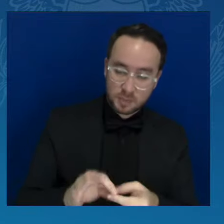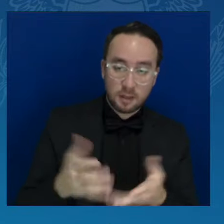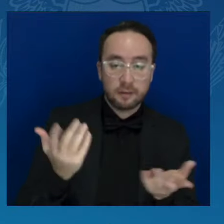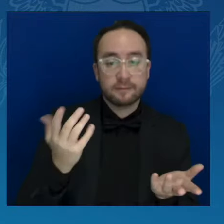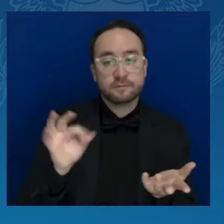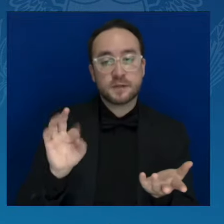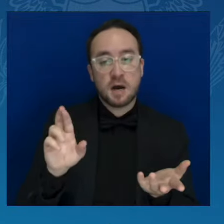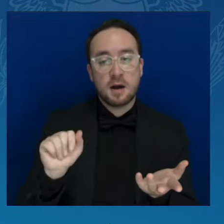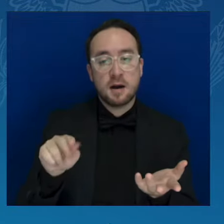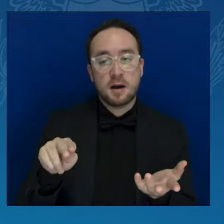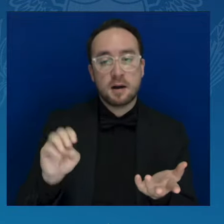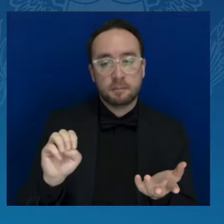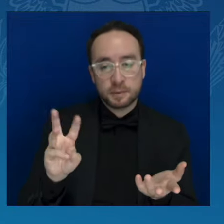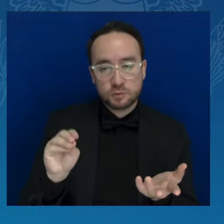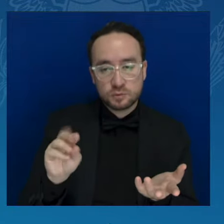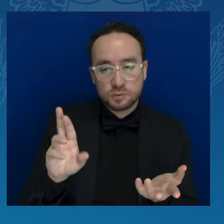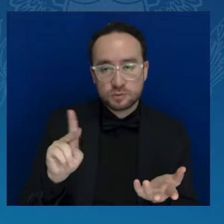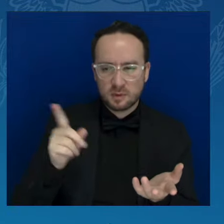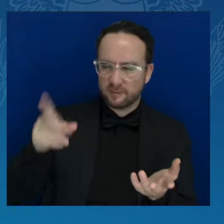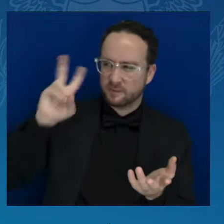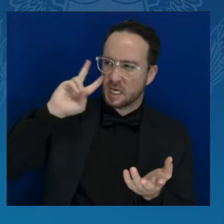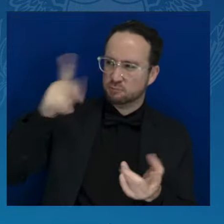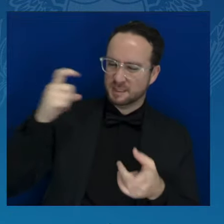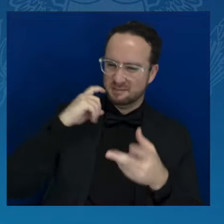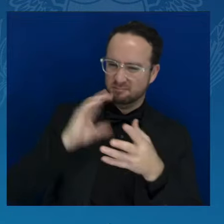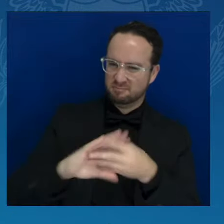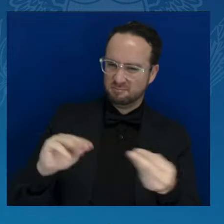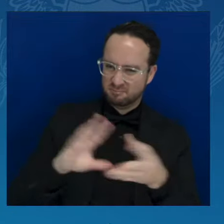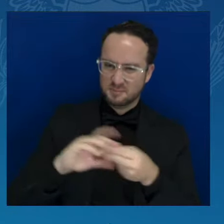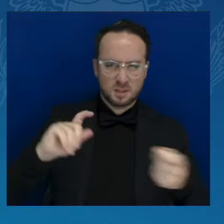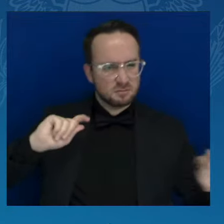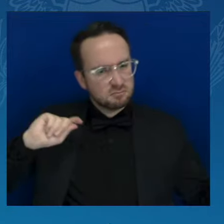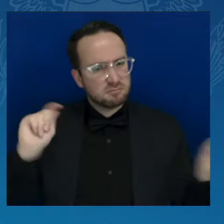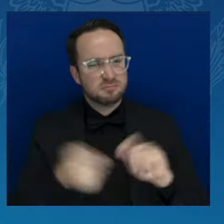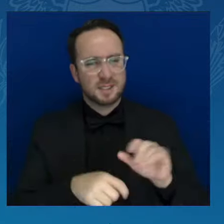to ensure that the U.S. space industry is competitive